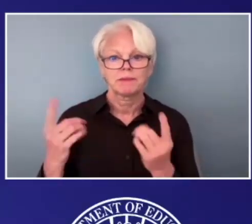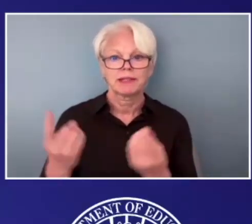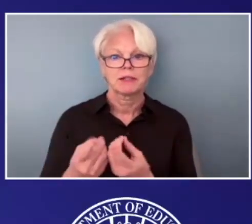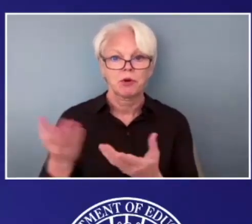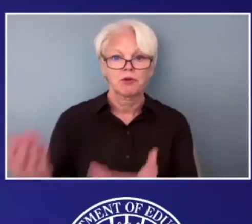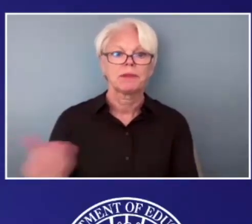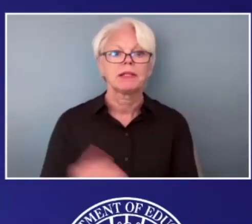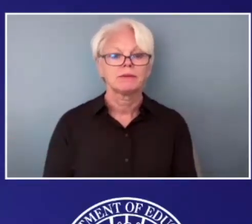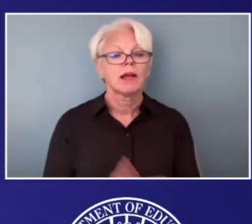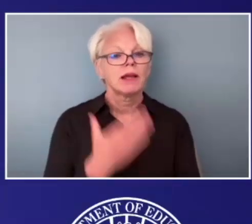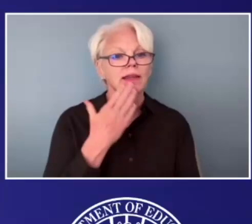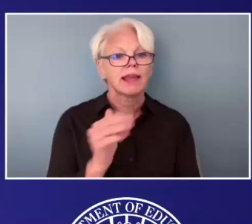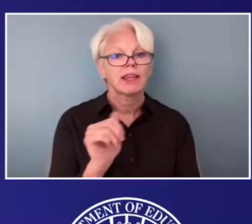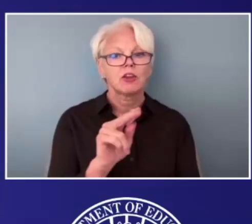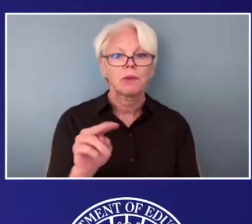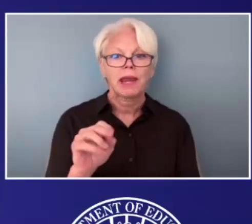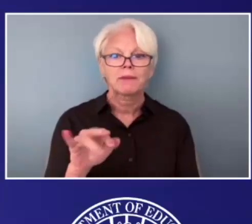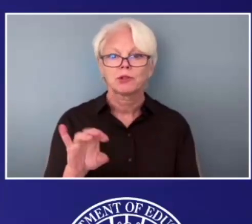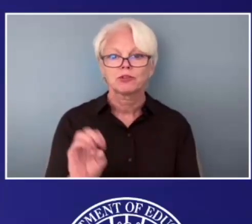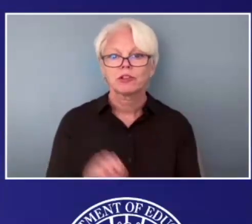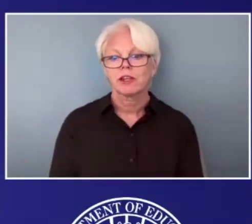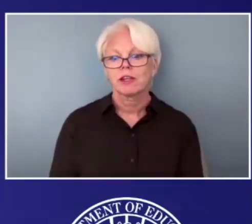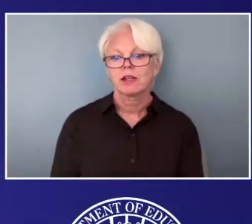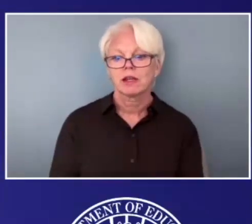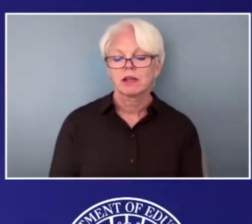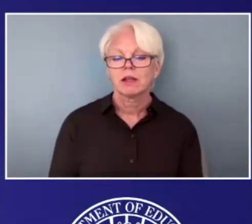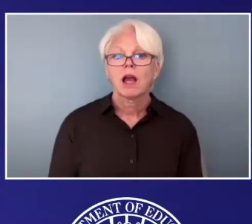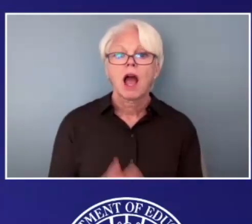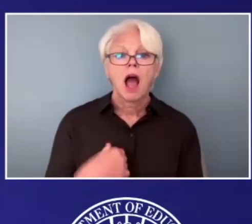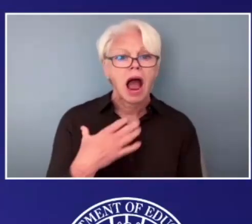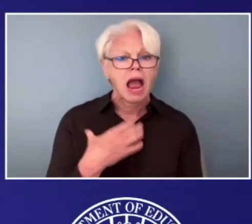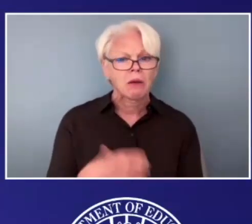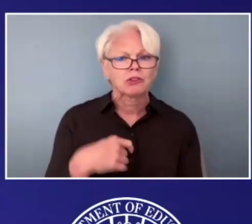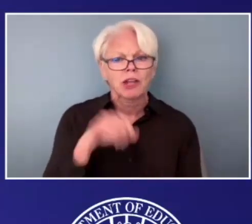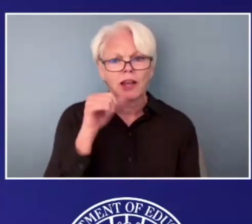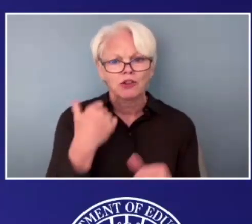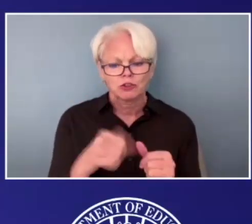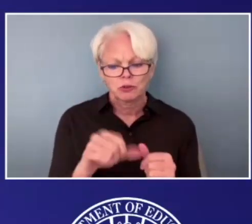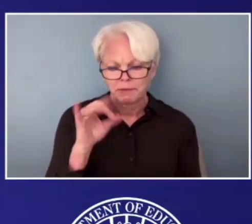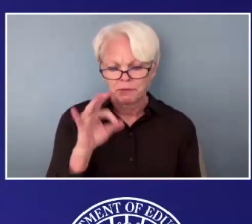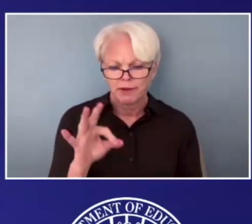Thank you, Annmarie. I wish I could remember if we took the